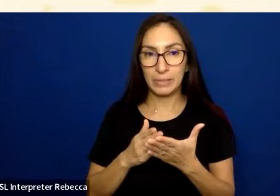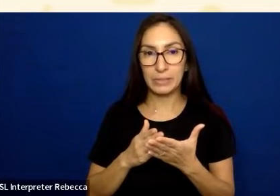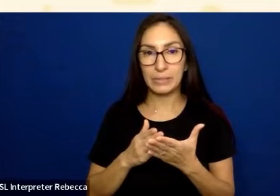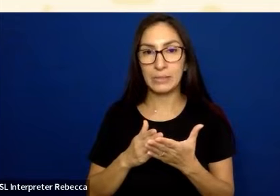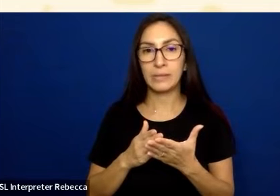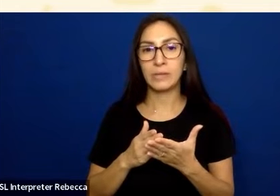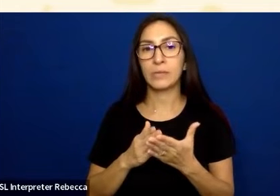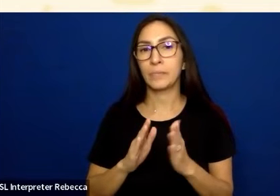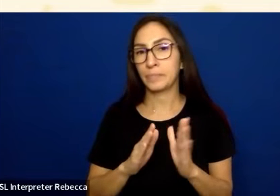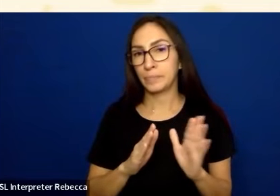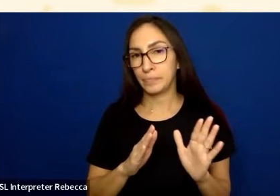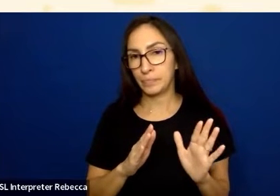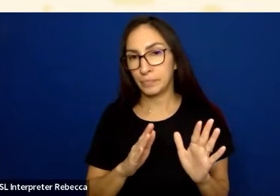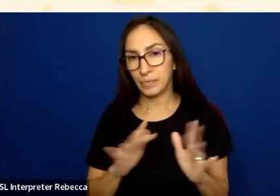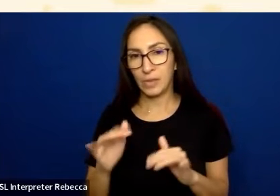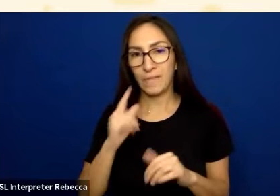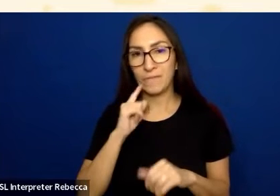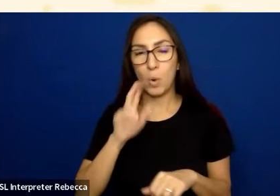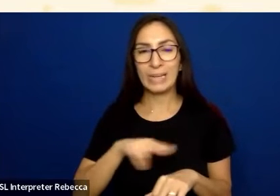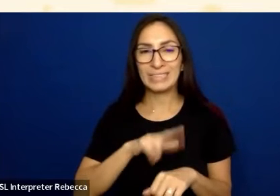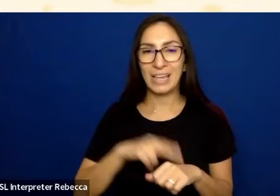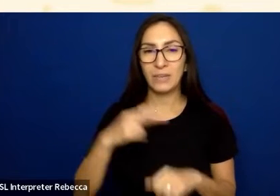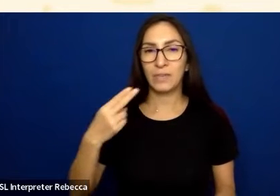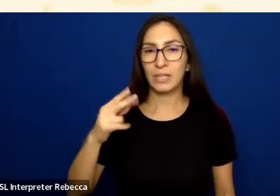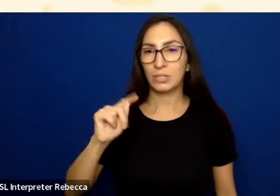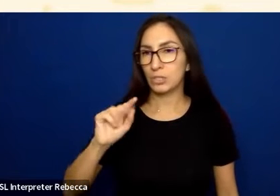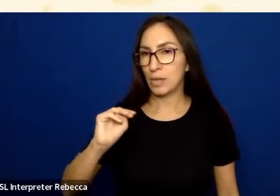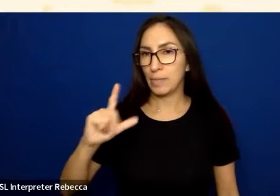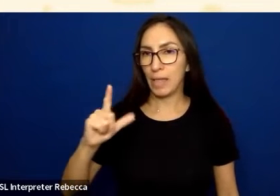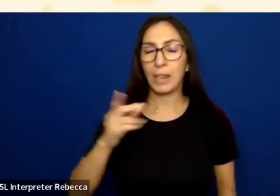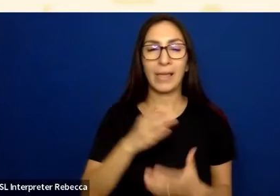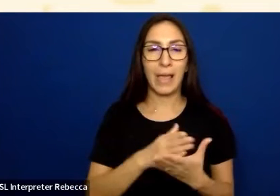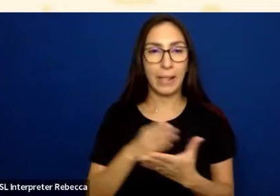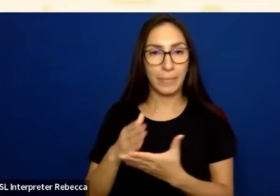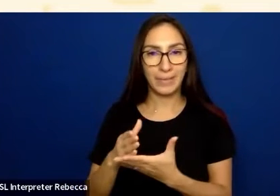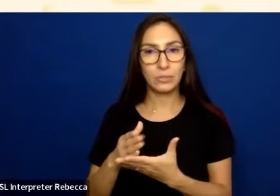Now all of these by default can be navigated using a keyboard.